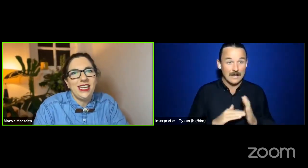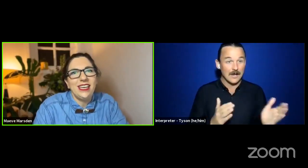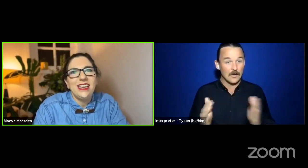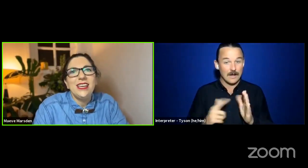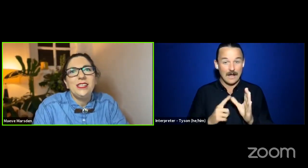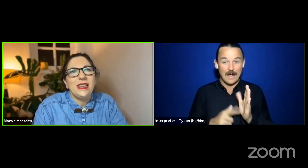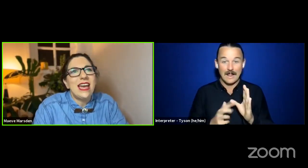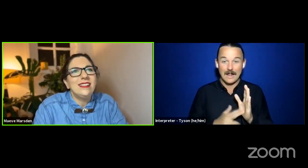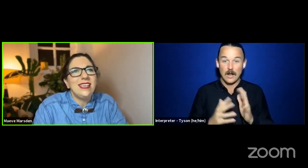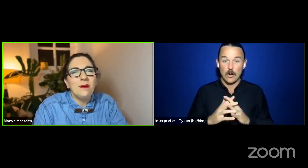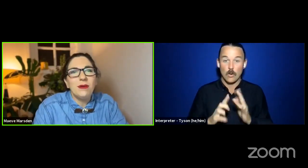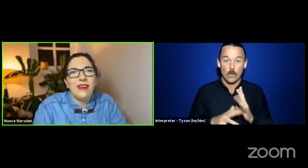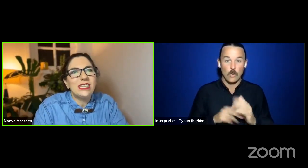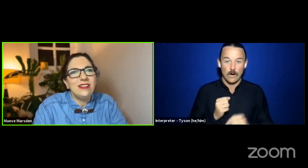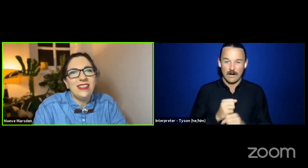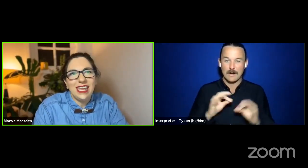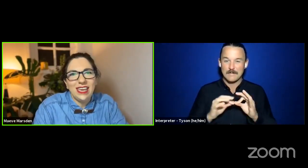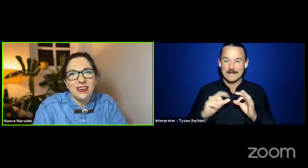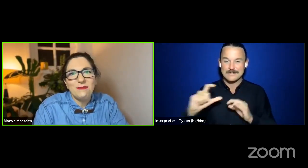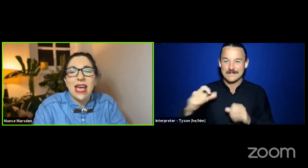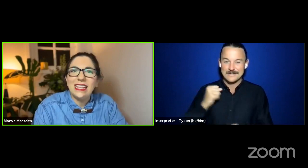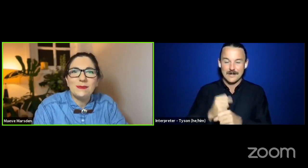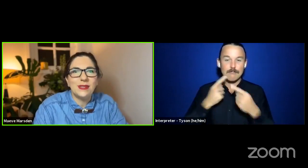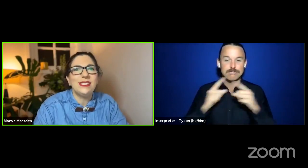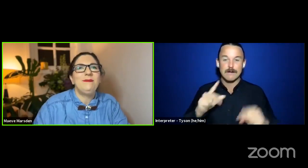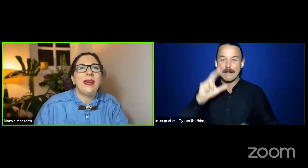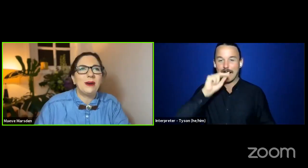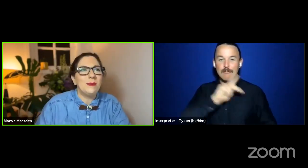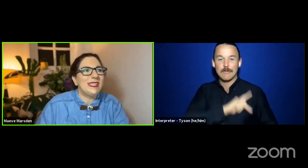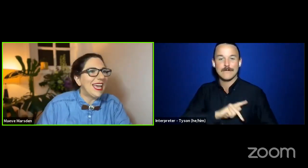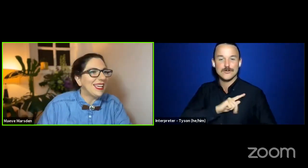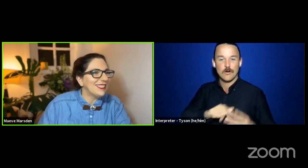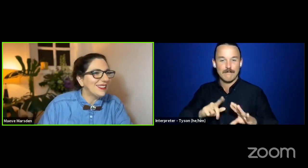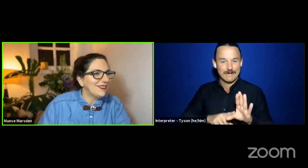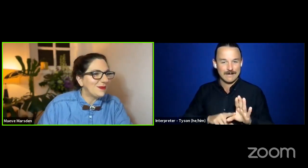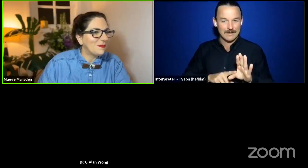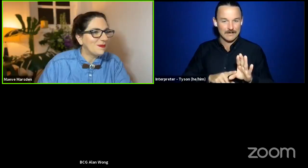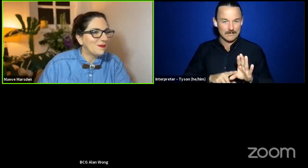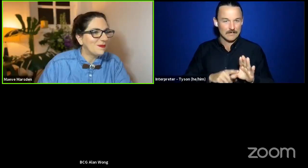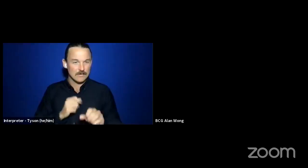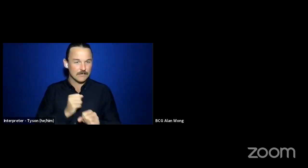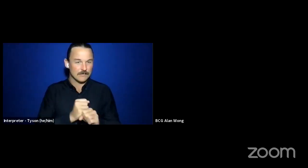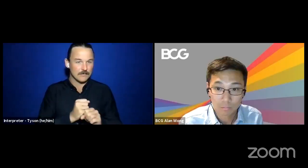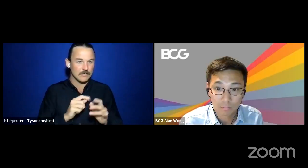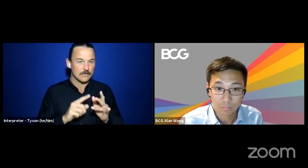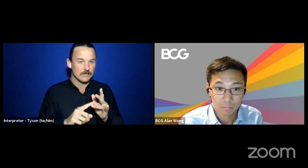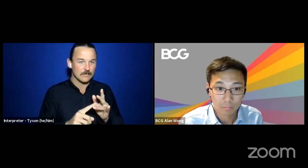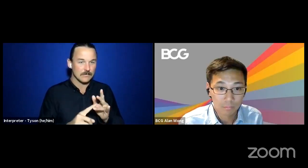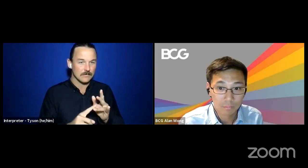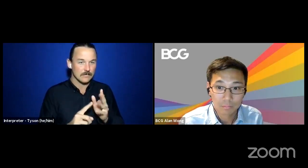you didn't expect to women didn't prepare a speech, and congratulations. All right, Next up, I'll be here All right, Next up, I'll be handing over to Alan Wong from bCG. CG to announce young professionals CG to announce young professionals the year proudly